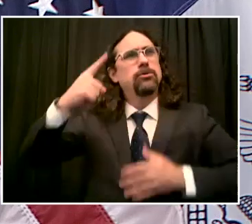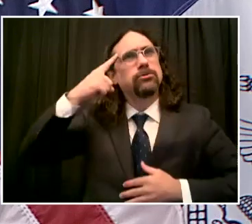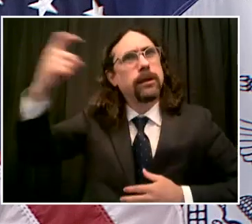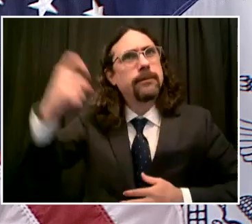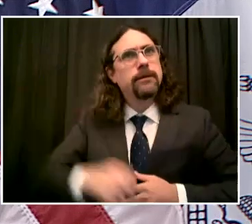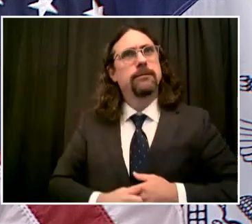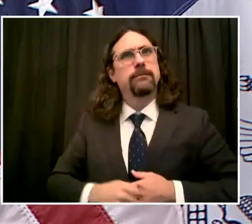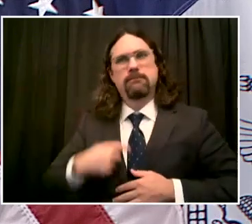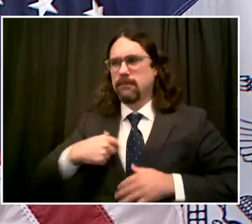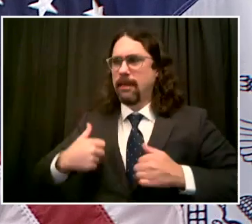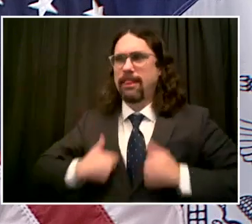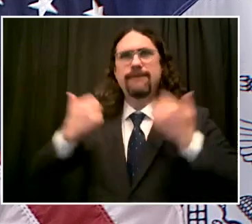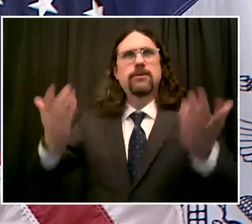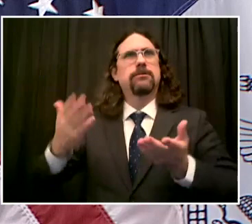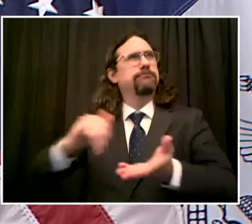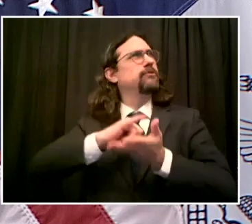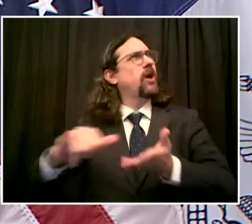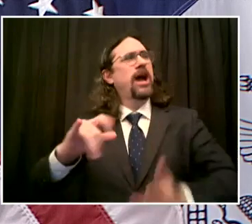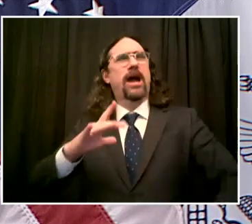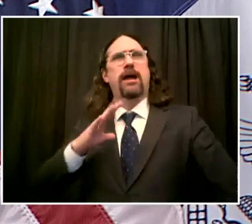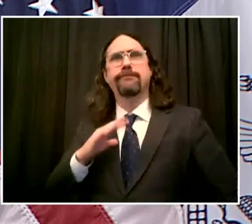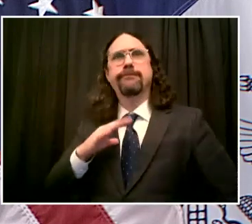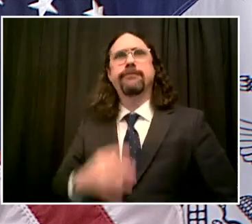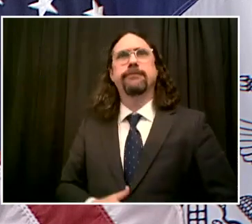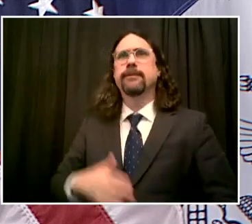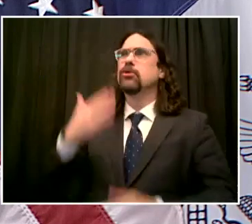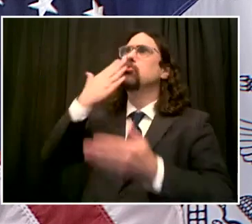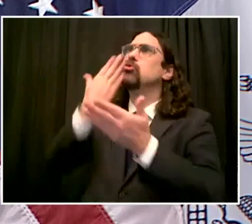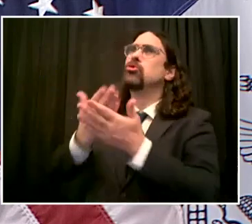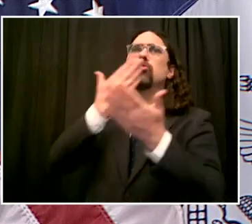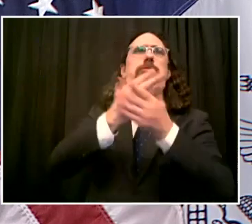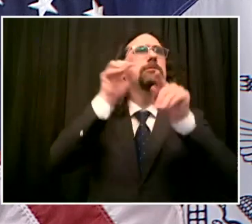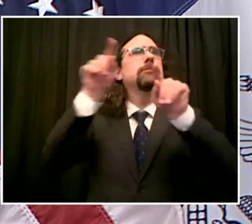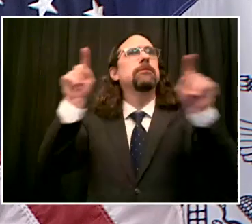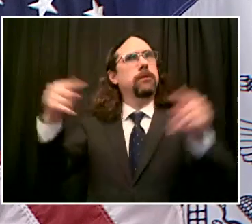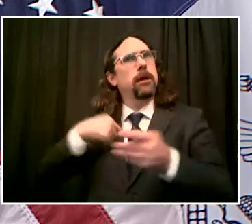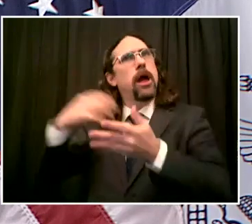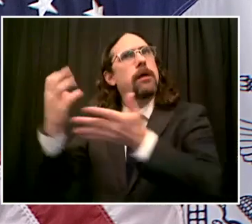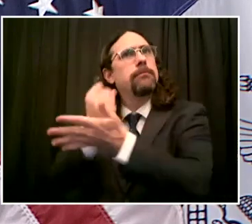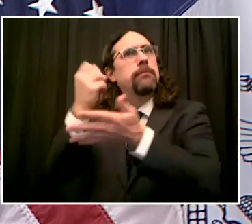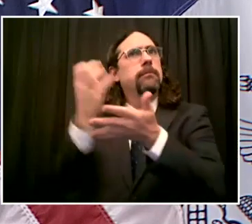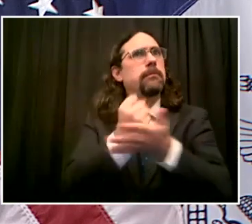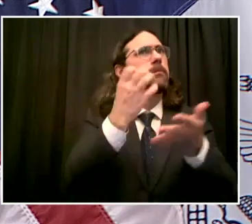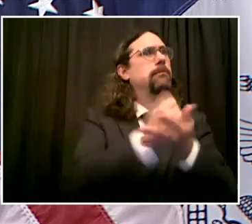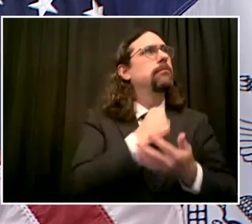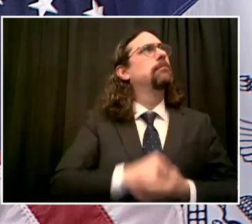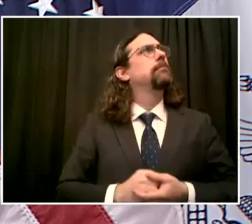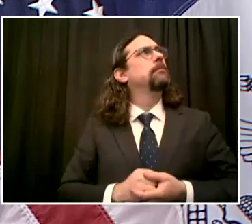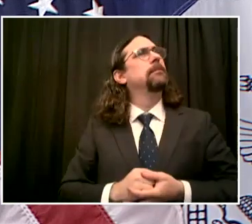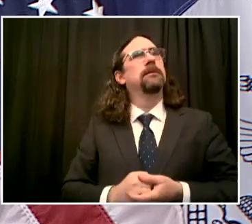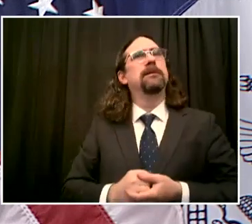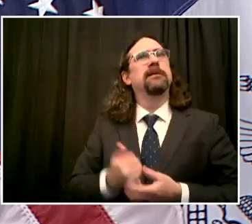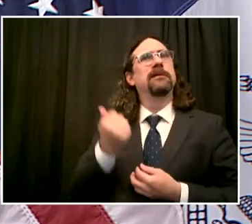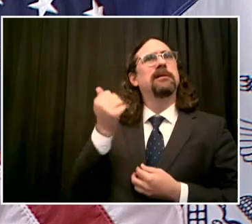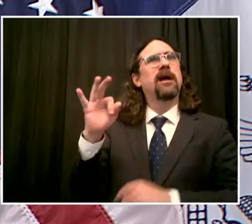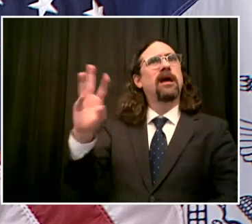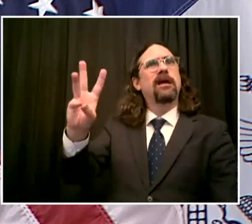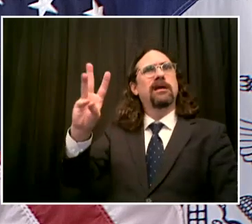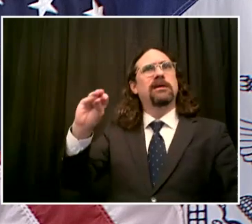THAT WAS GOOD OUABT THIS PLACE. IN THE 1960s, N I THE 1970s,